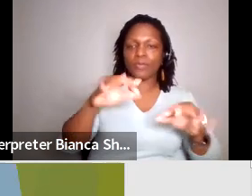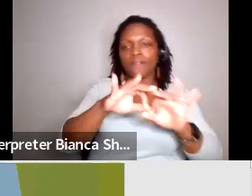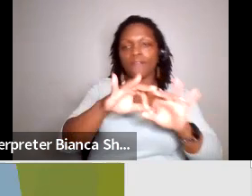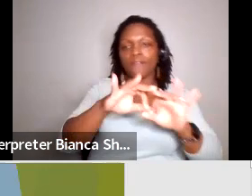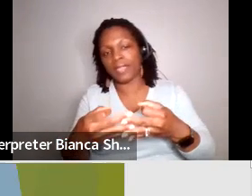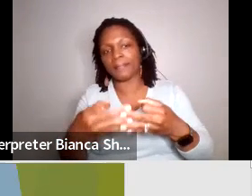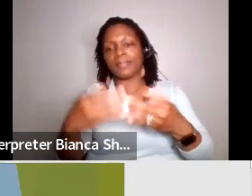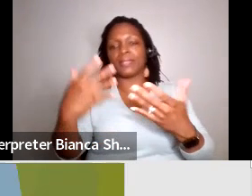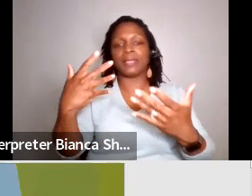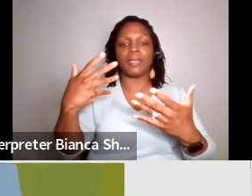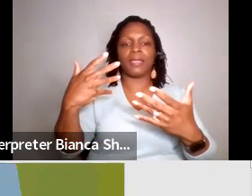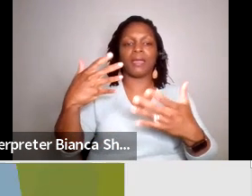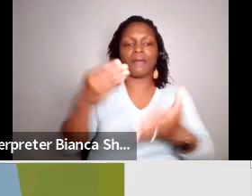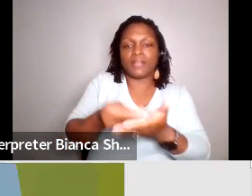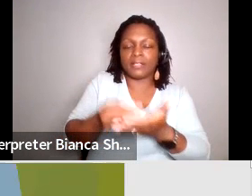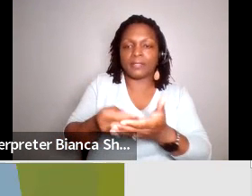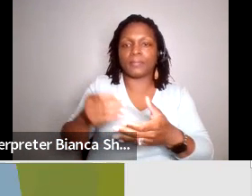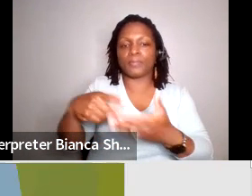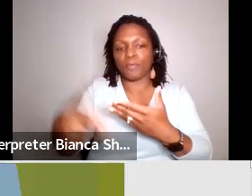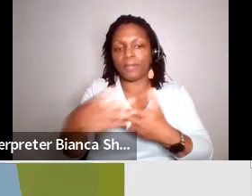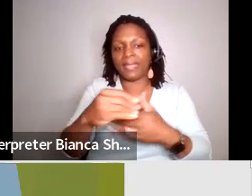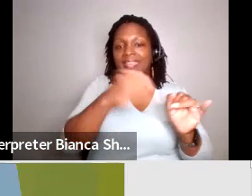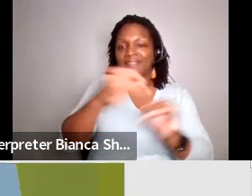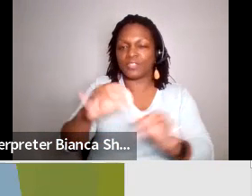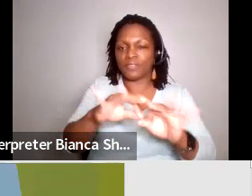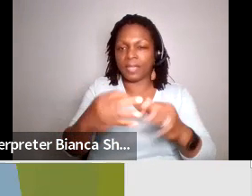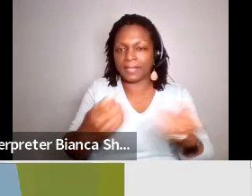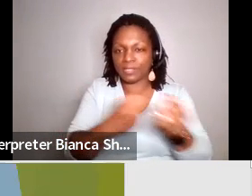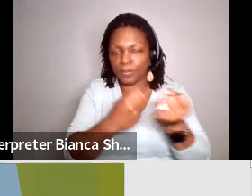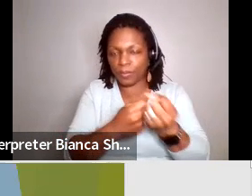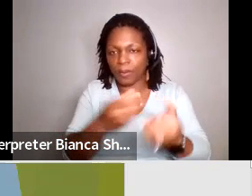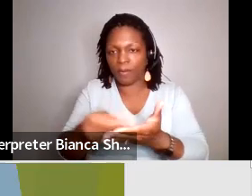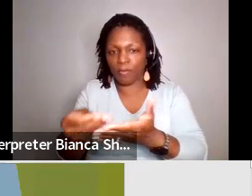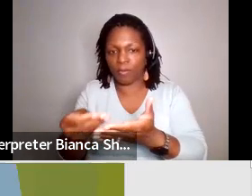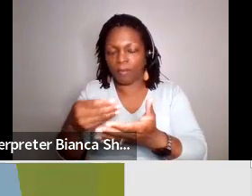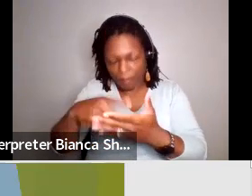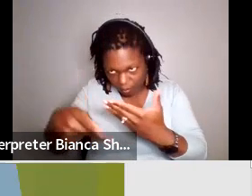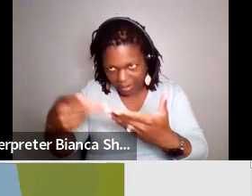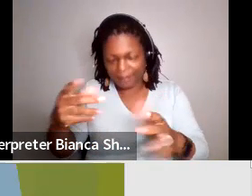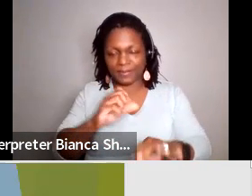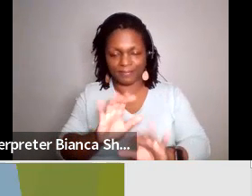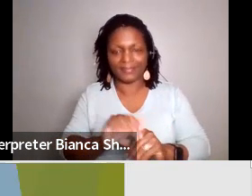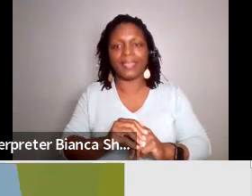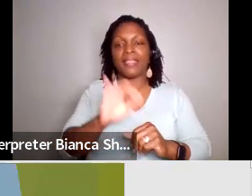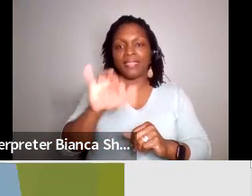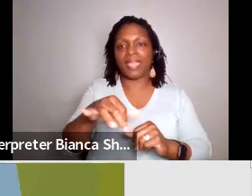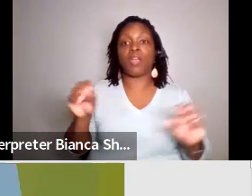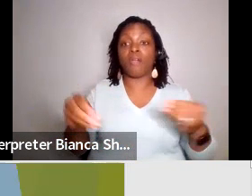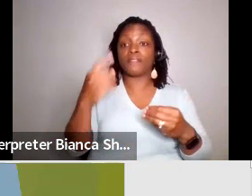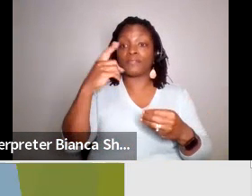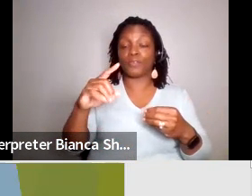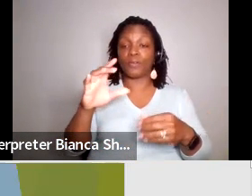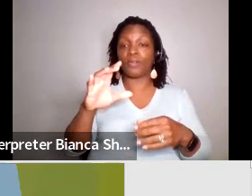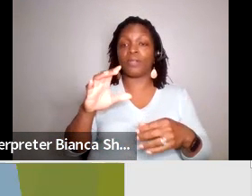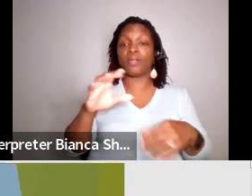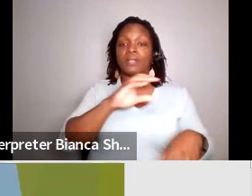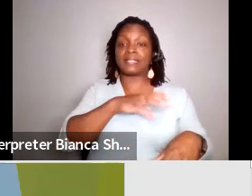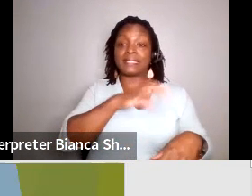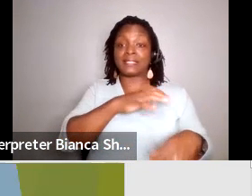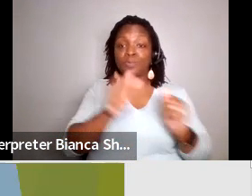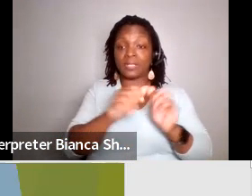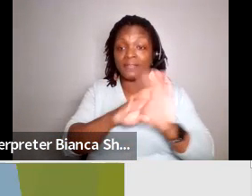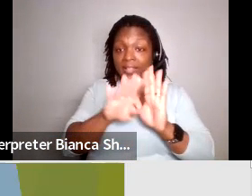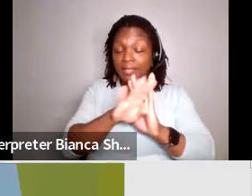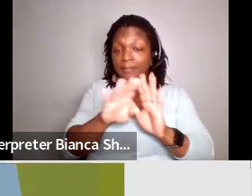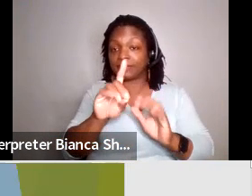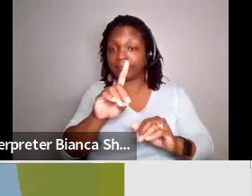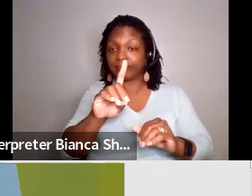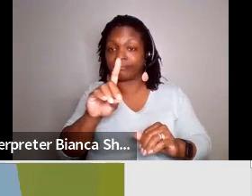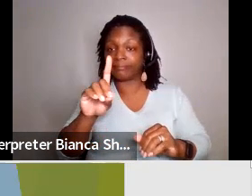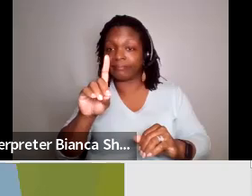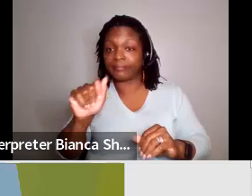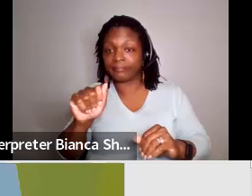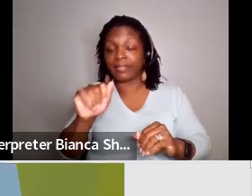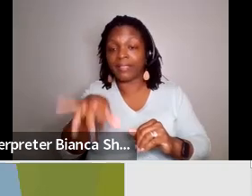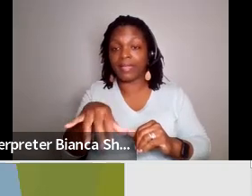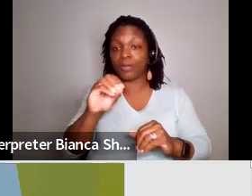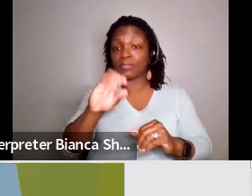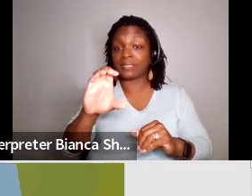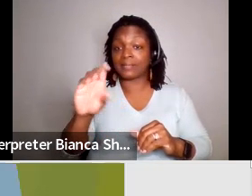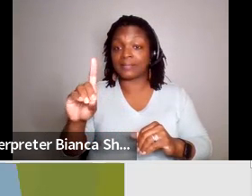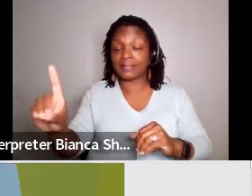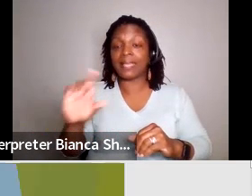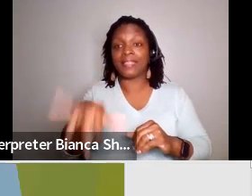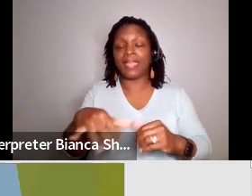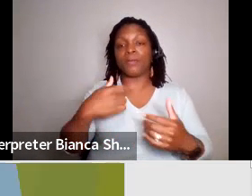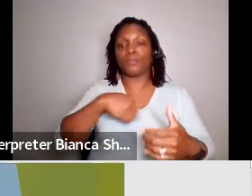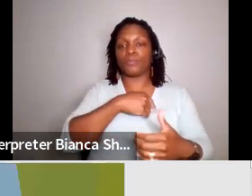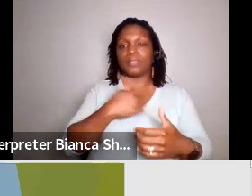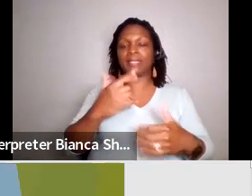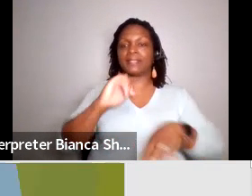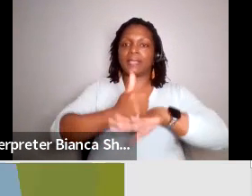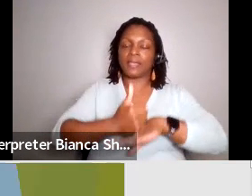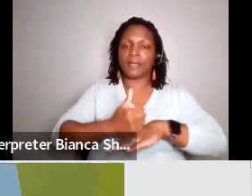individual and family support program. We also work very closely. Our office for citizens with developmental disabilities is really the central office that sets the policies procedures.